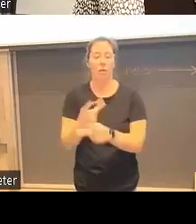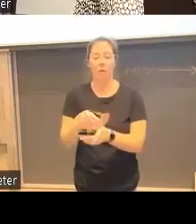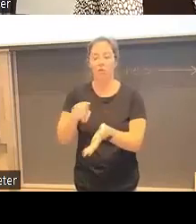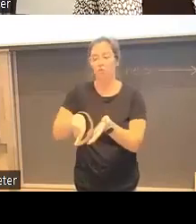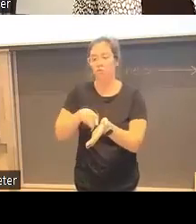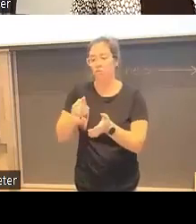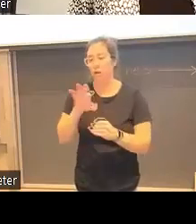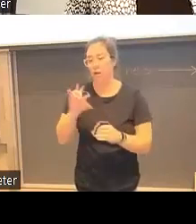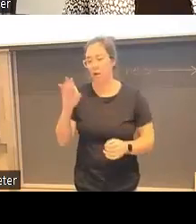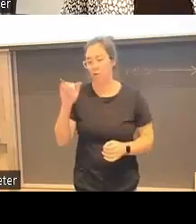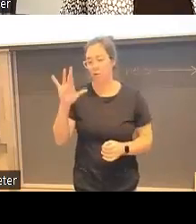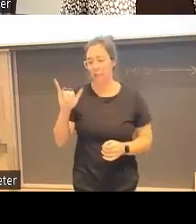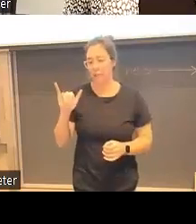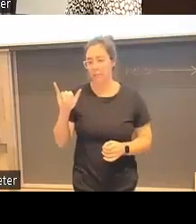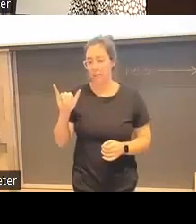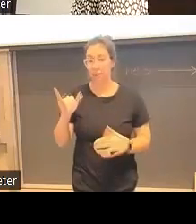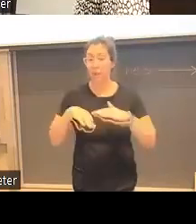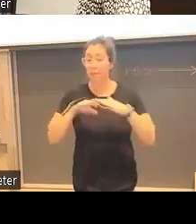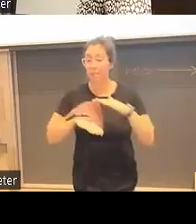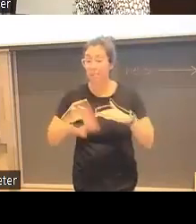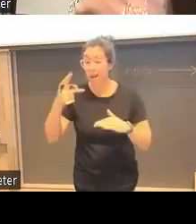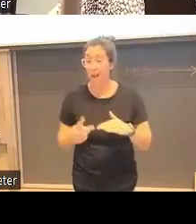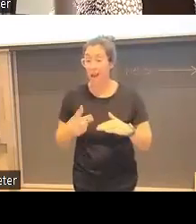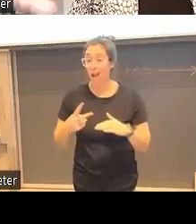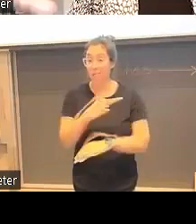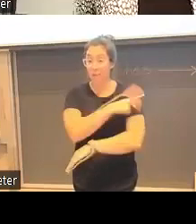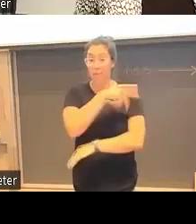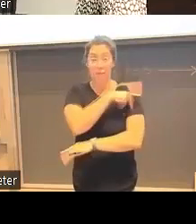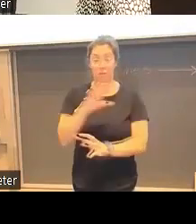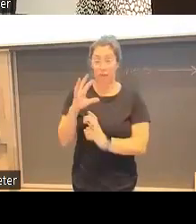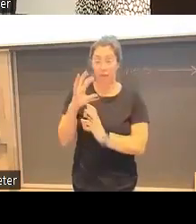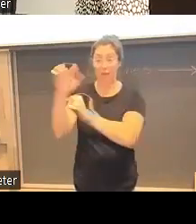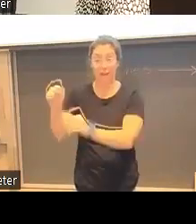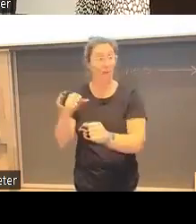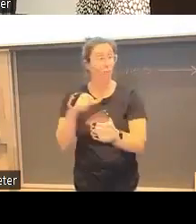quality because less than half of patients when they walk out of their visit with their doctor